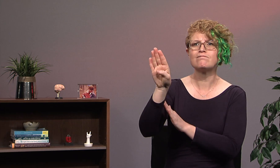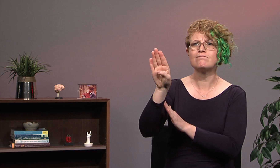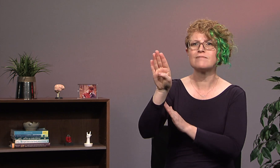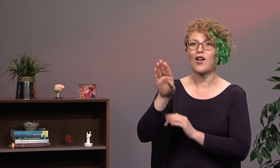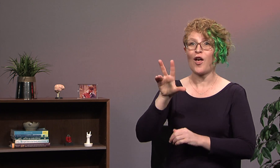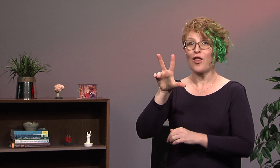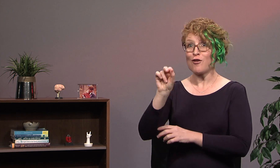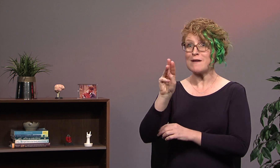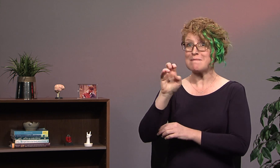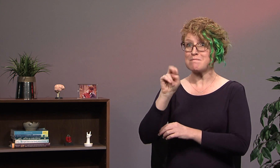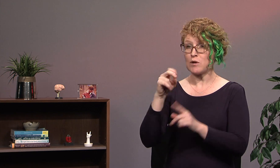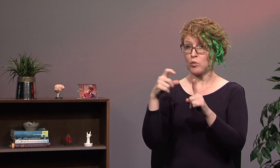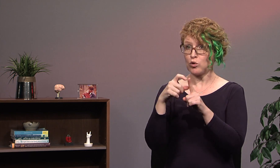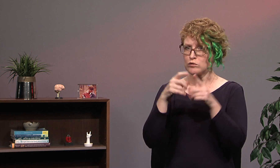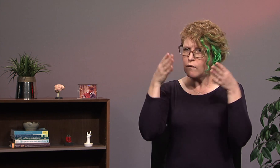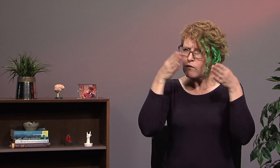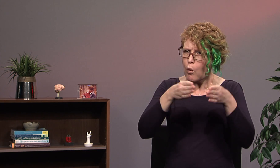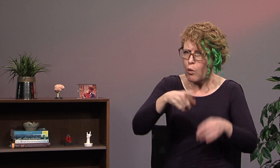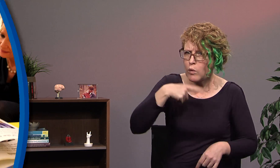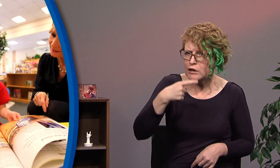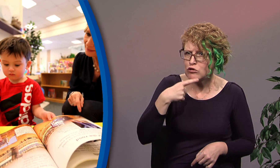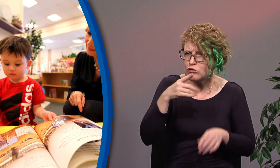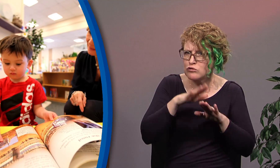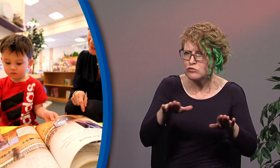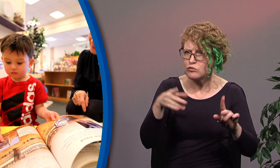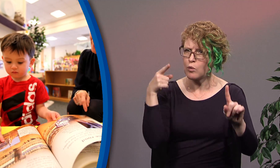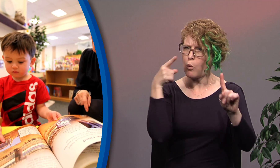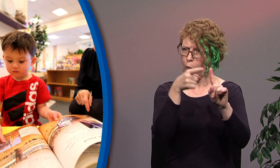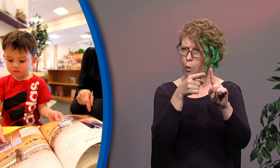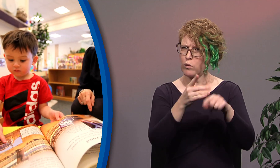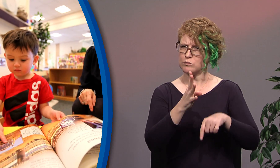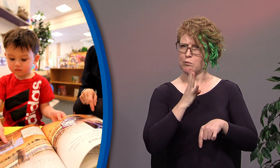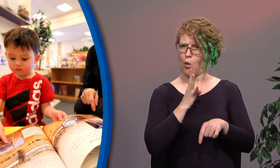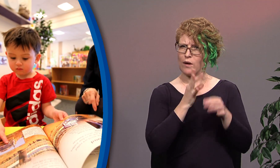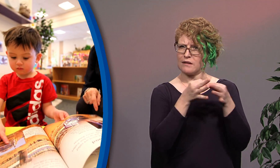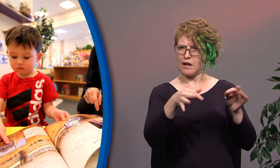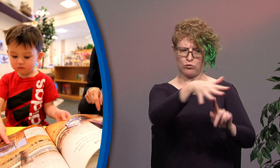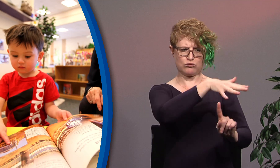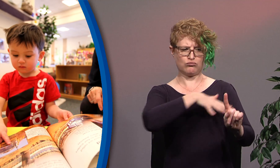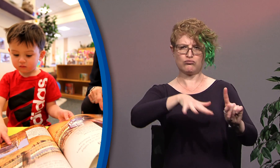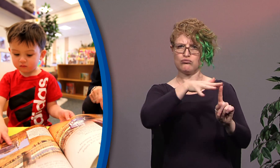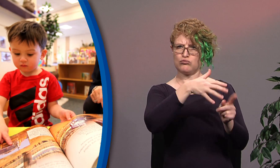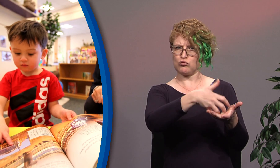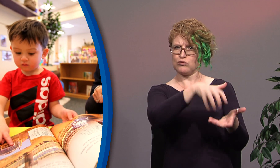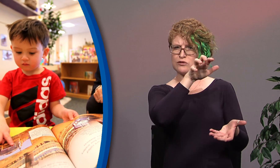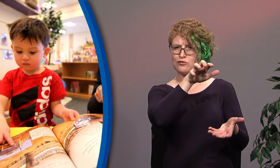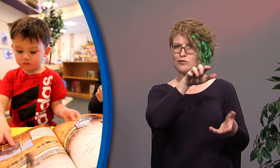While this initiative is based in research involving hearing children with the goal of making spoken language abundant,